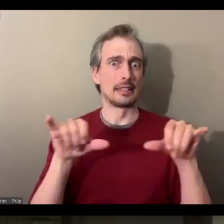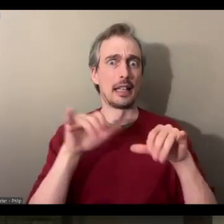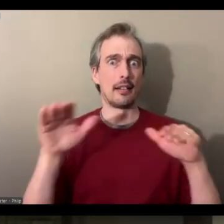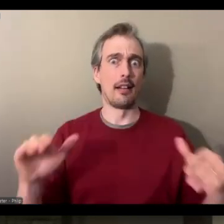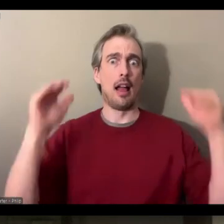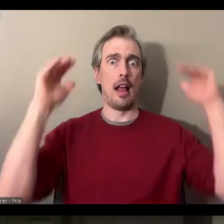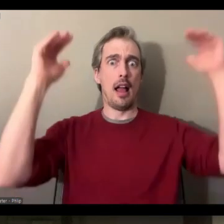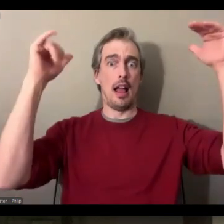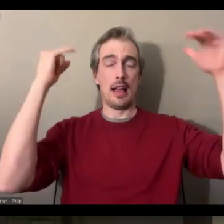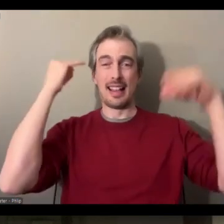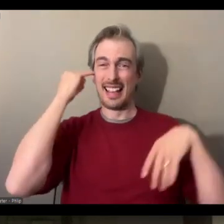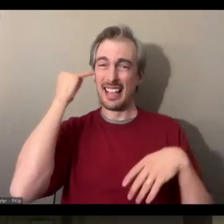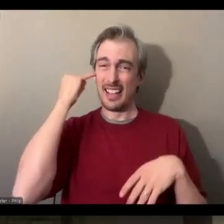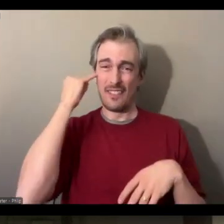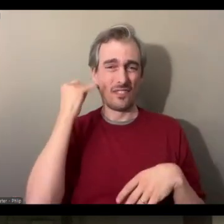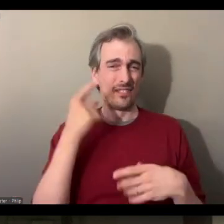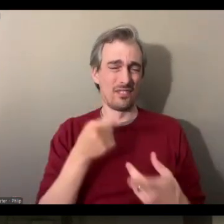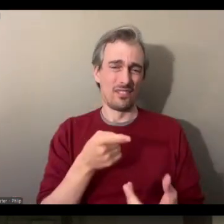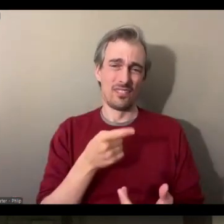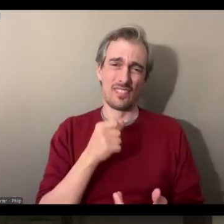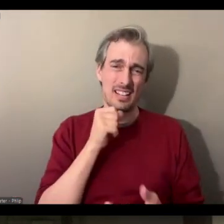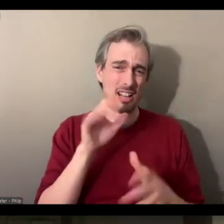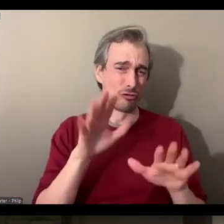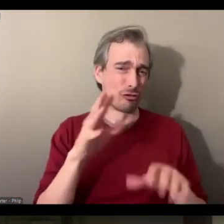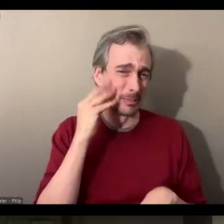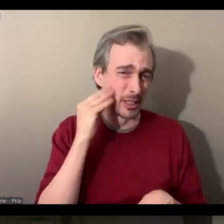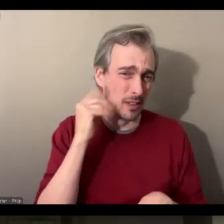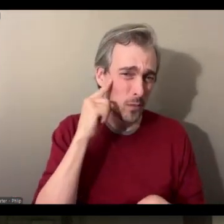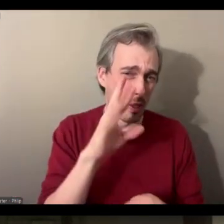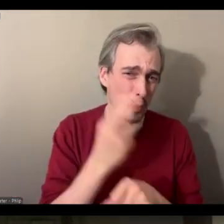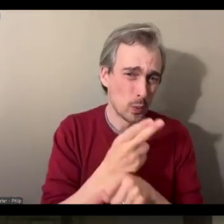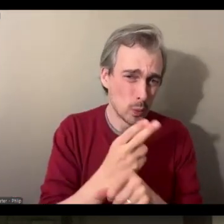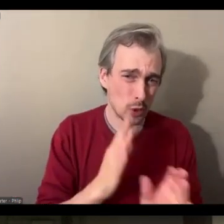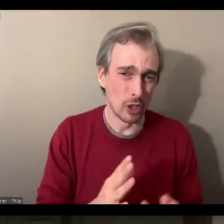and not this. And we want our clients to do that. We're not gonna be pushed. We're not gonna keep